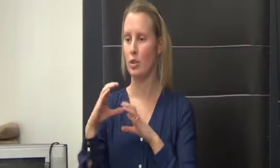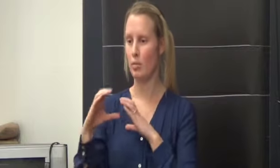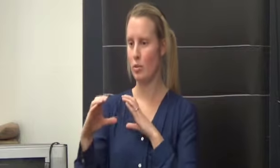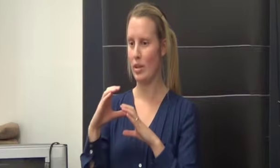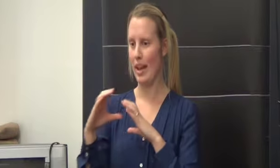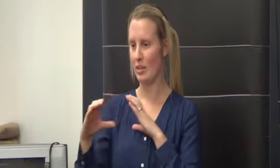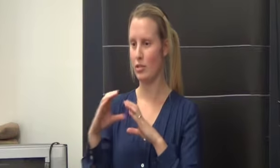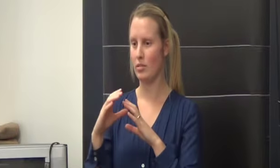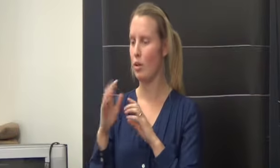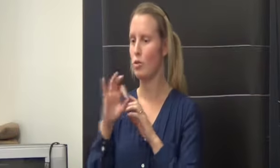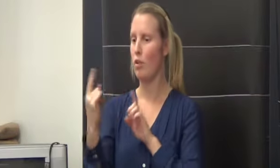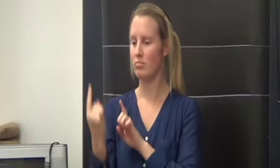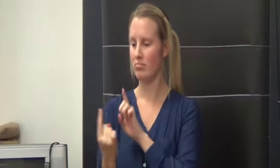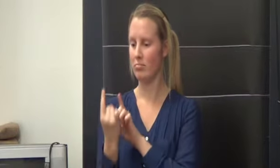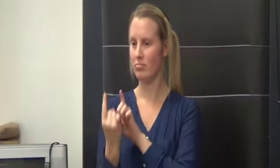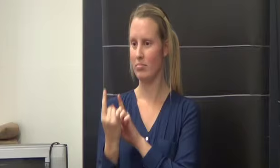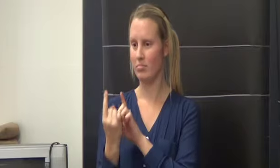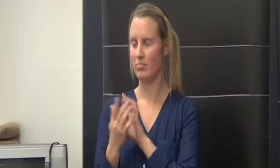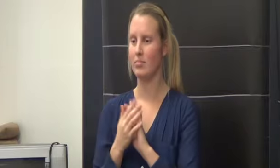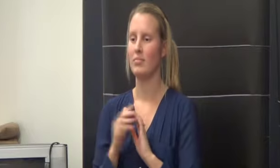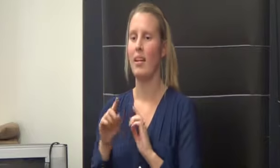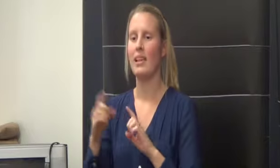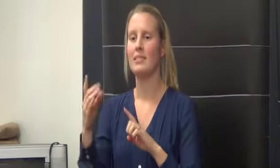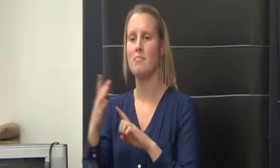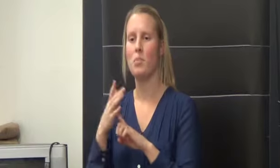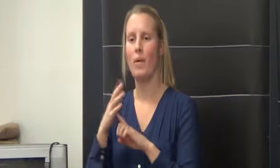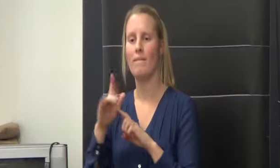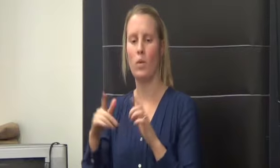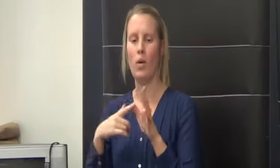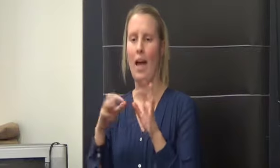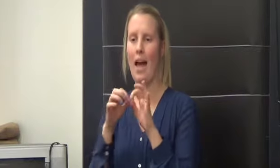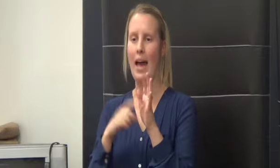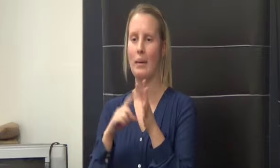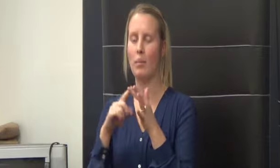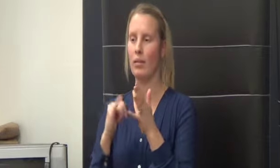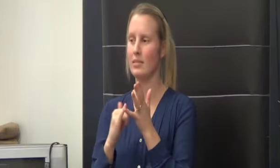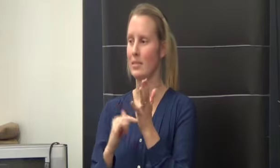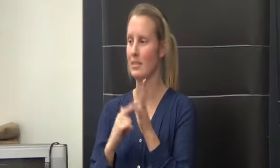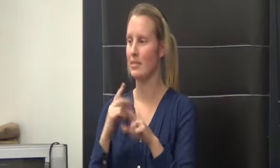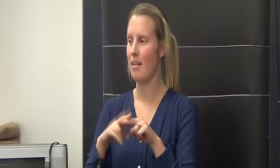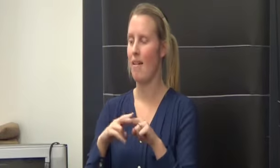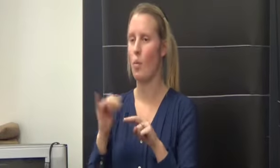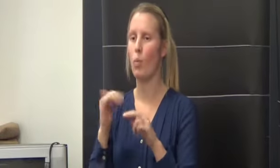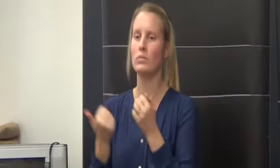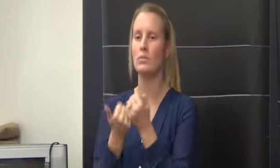This is really useful for Able staff, support workers, doctors, anyone else who needs to